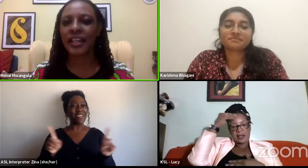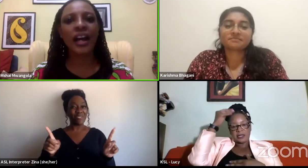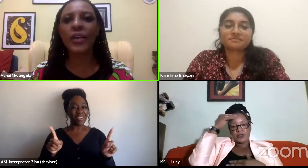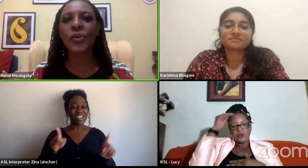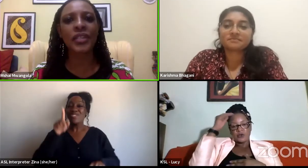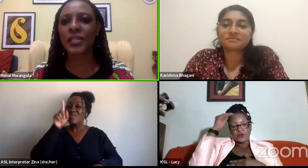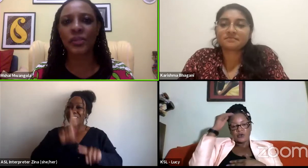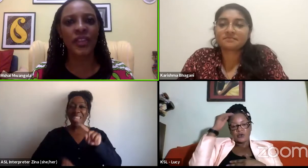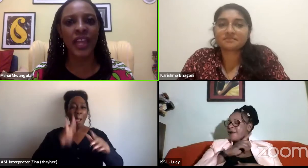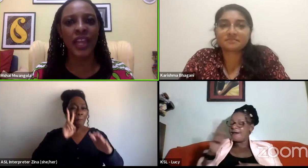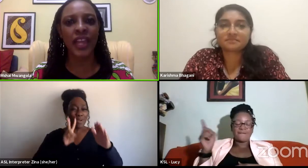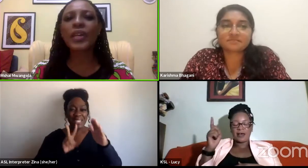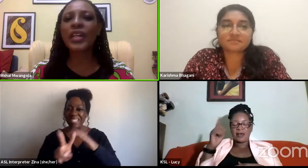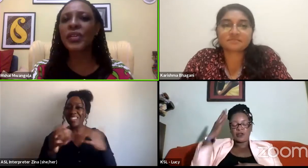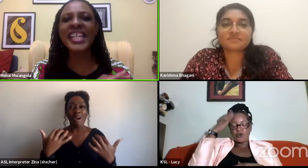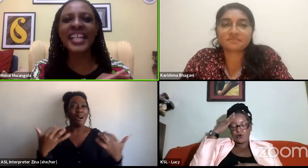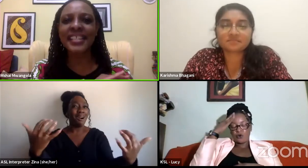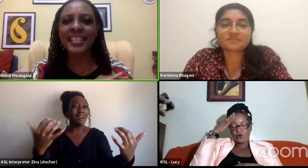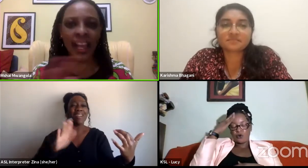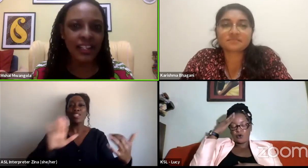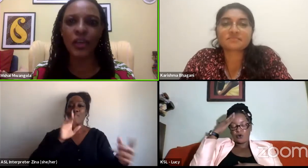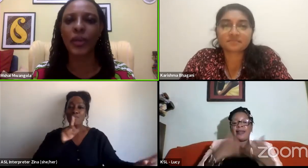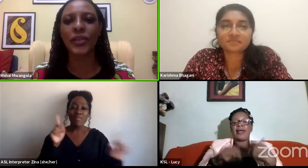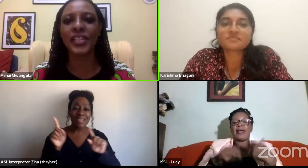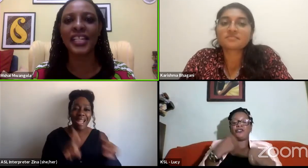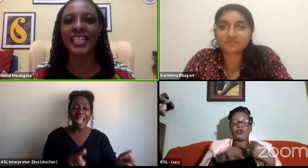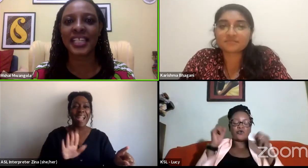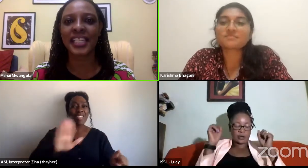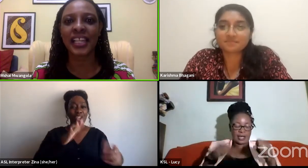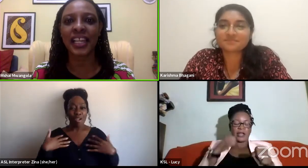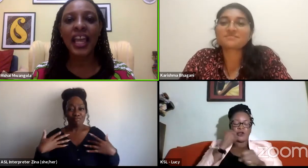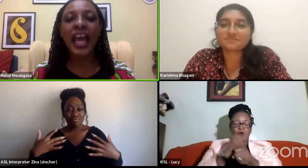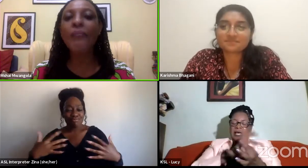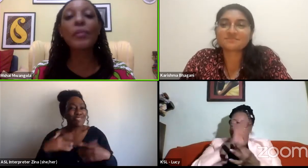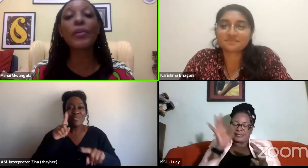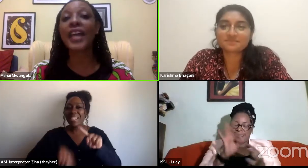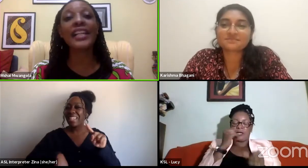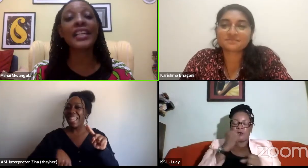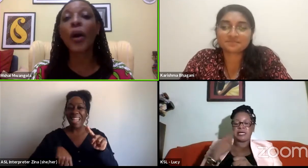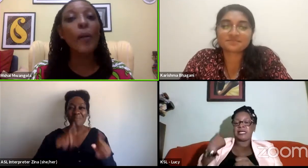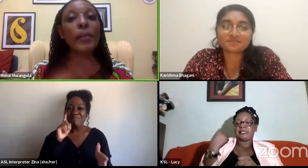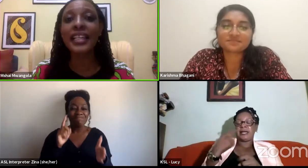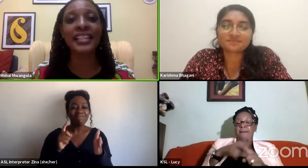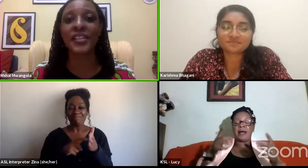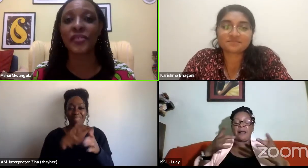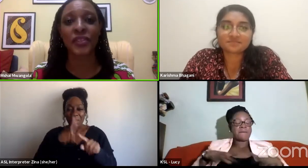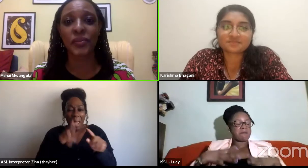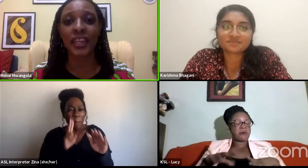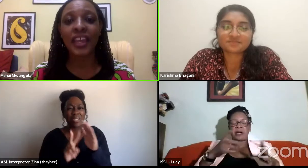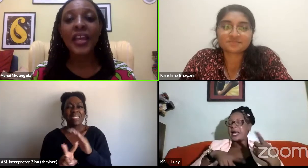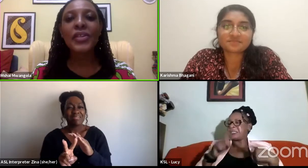how an audience will react. You can do it exactly the way you did it yesterday. And people react in a completely different way.